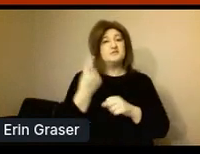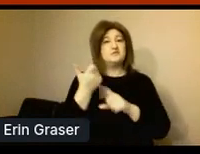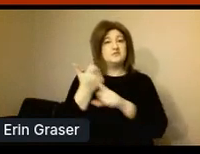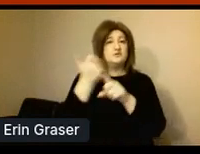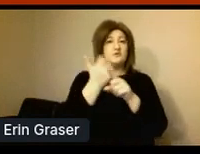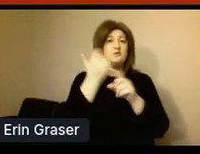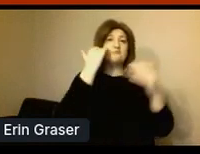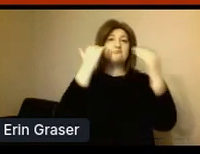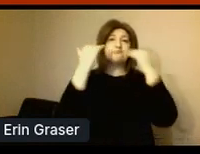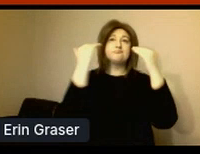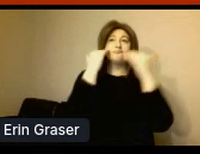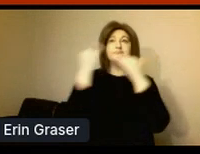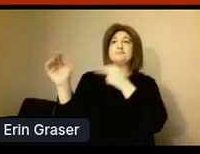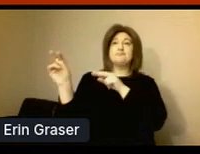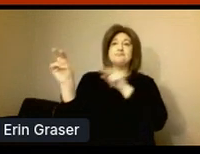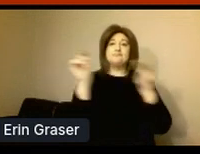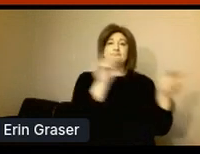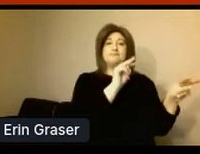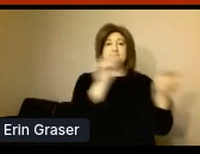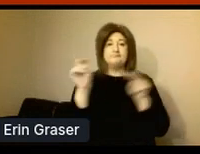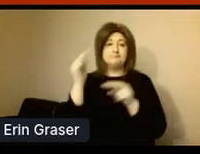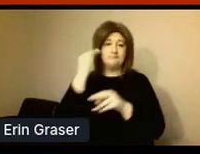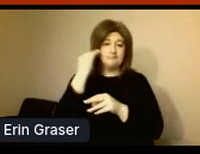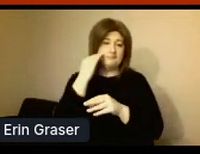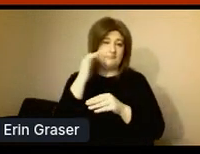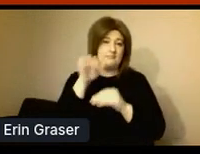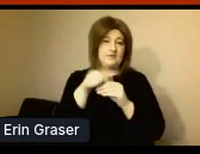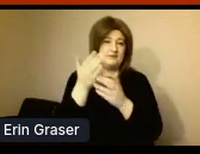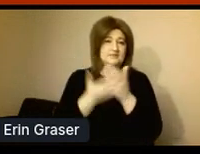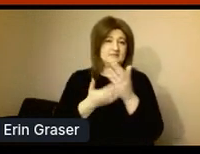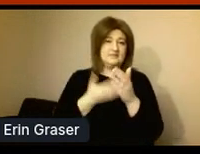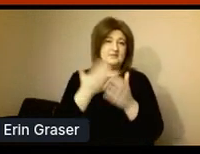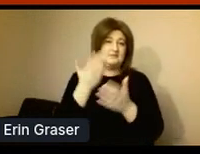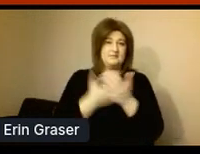and your competencies around some of these things, privilege and oppression.